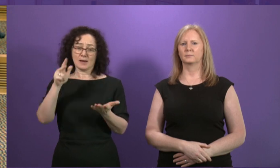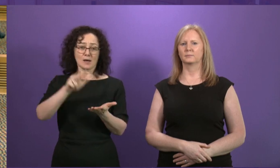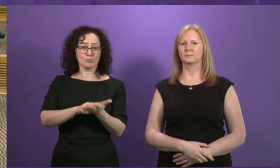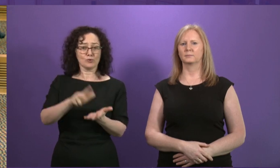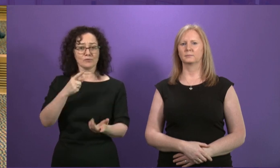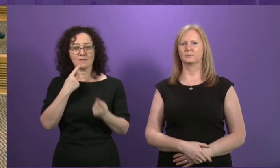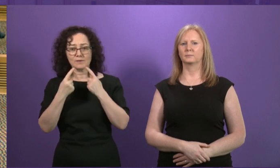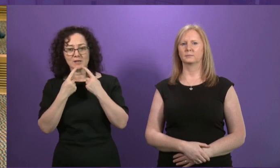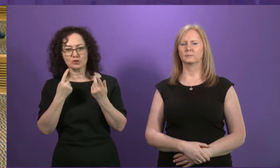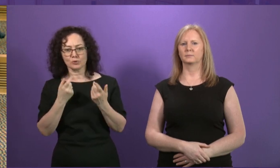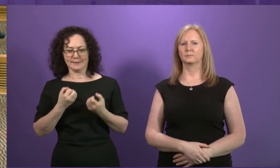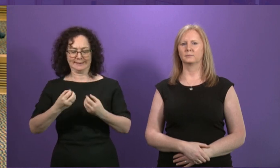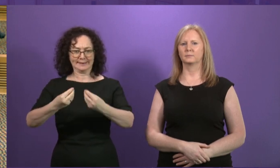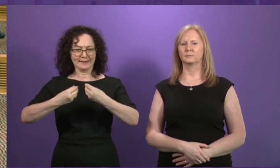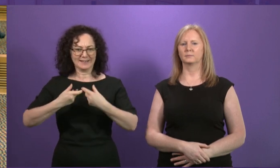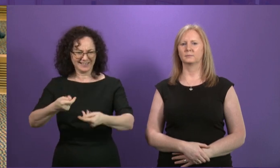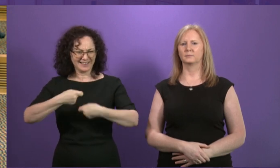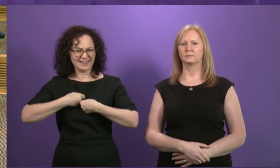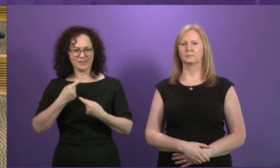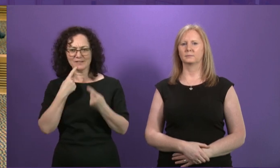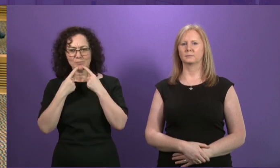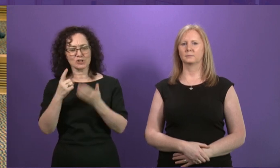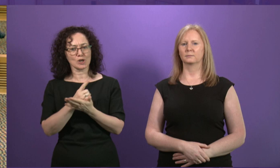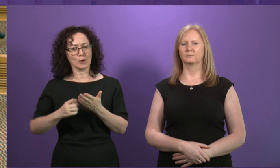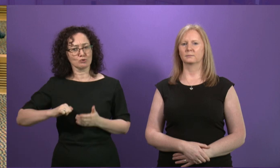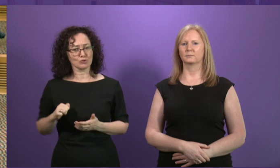We will continue to press the UK Government to ensure that Scotland receives its fair